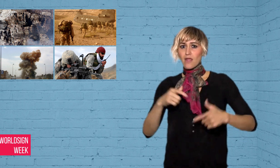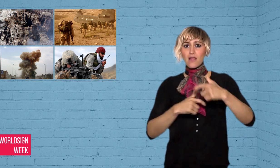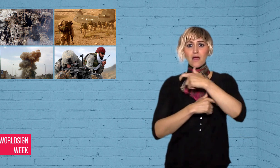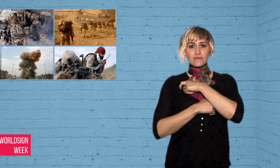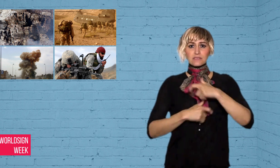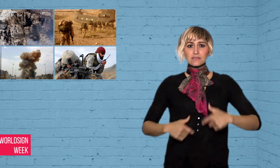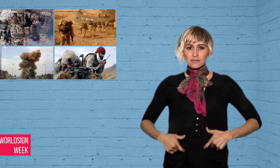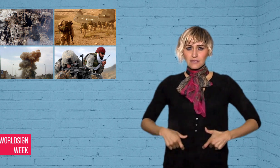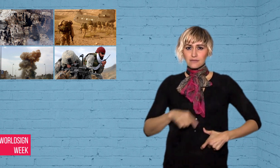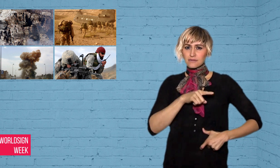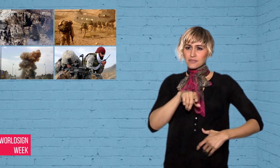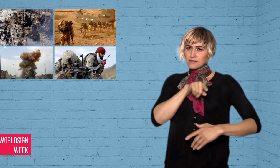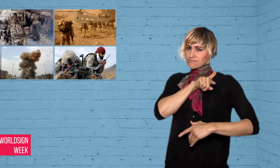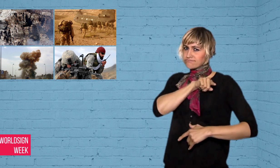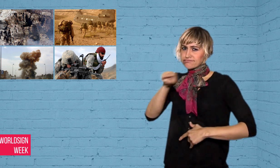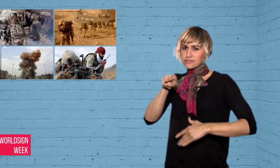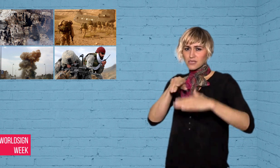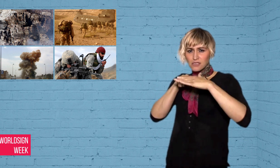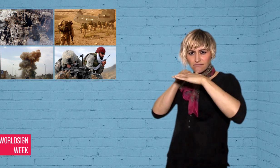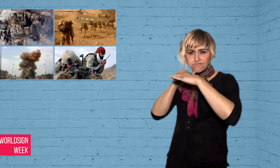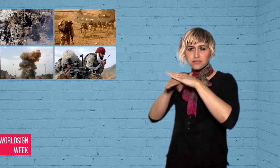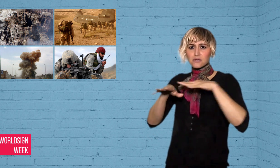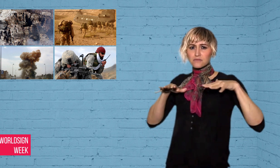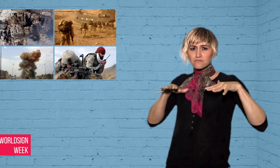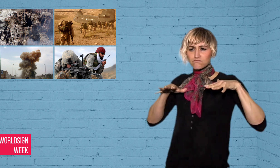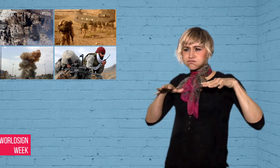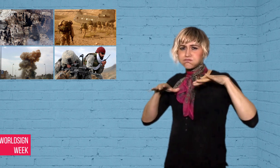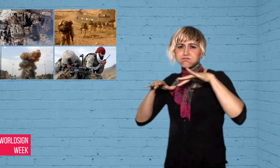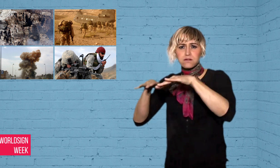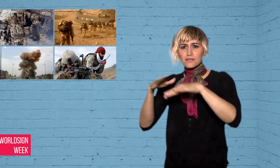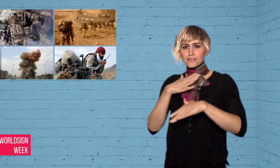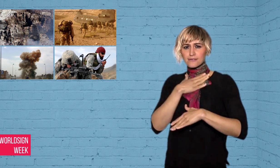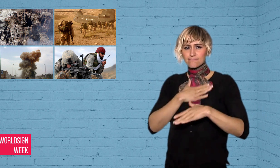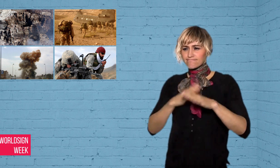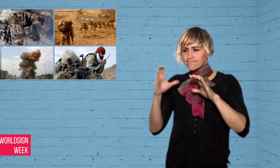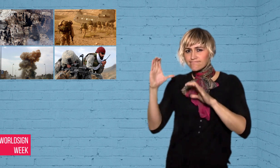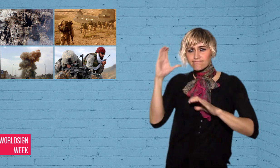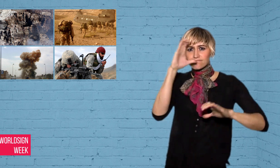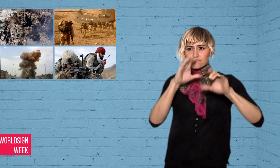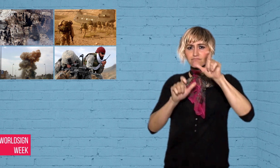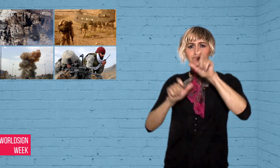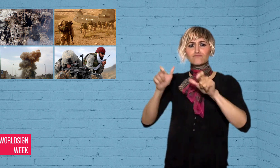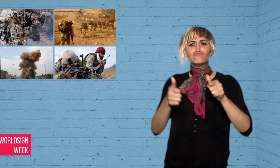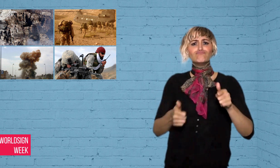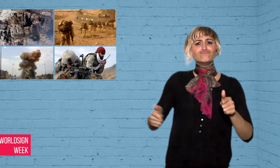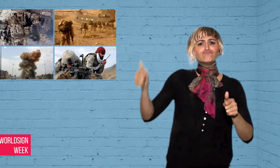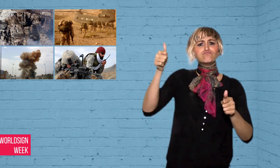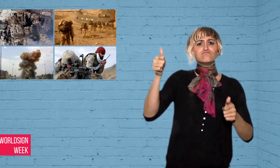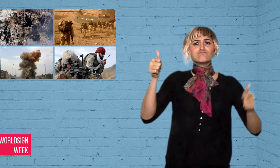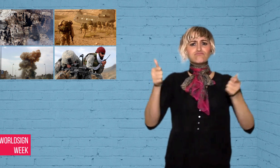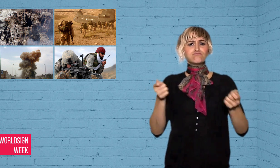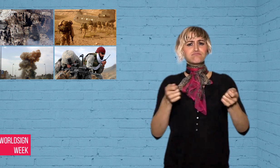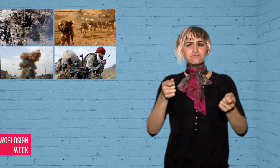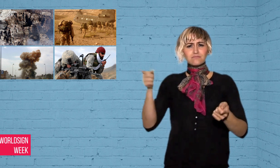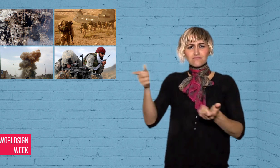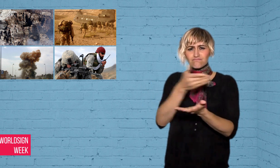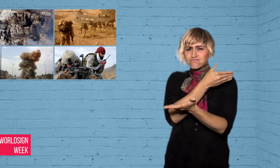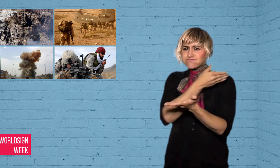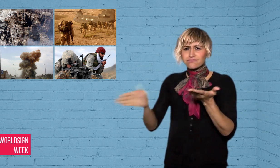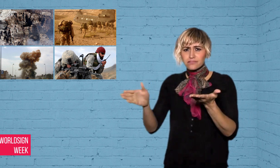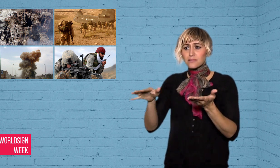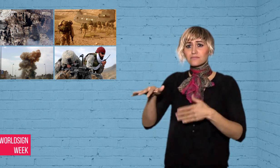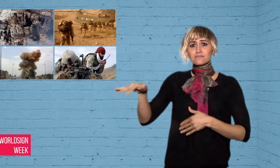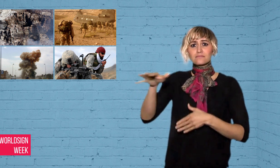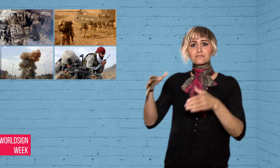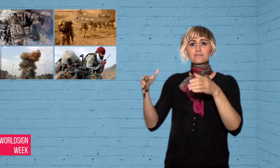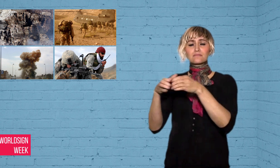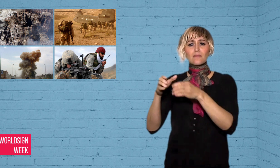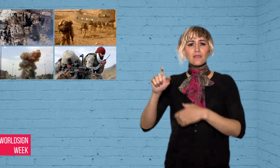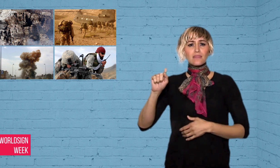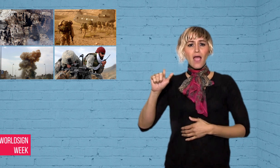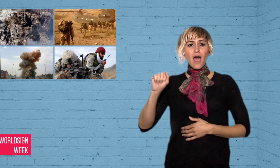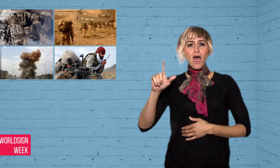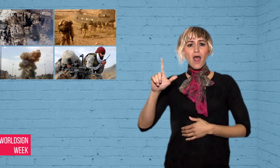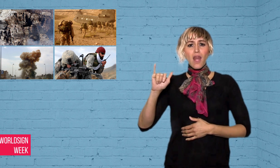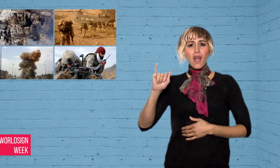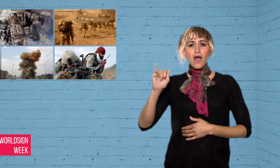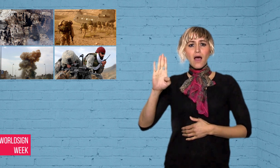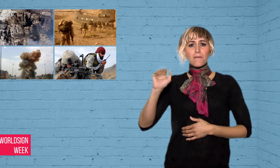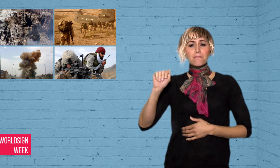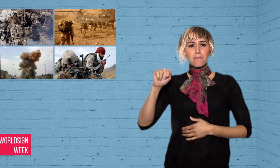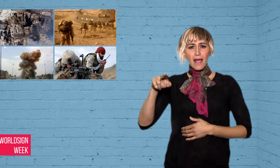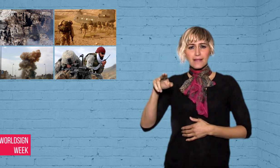depose the rulers, the Taliban and to catch